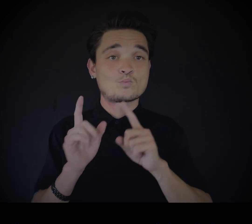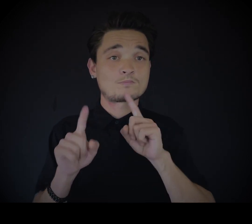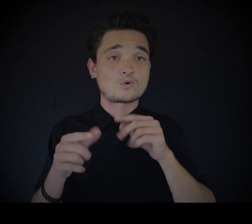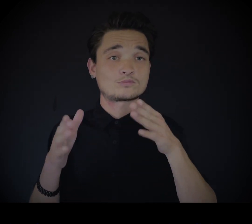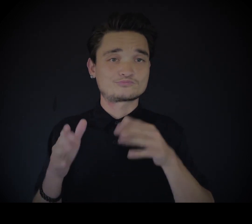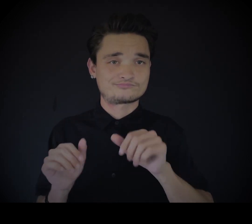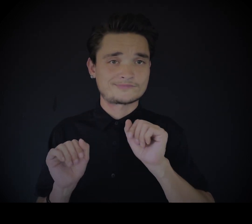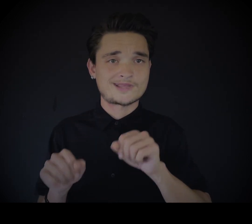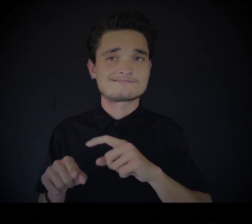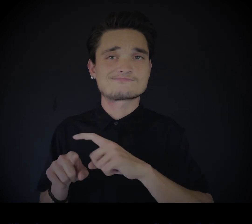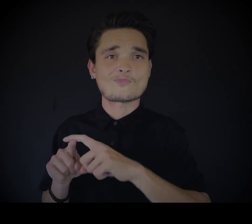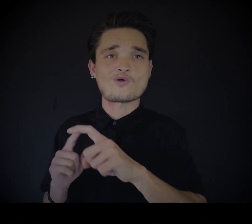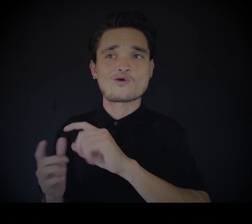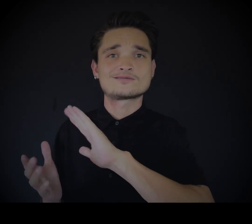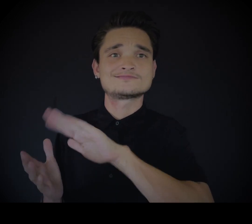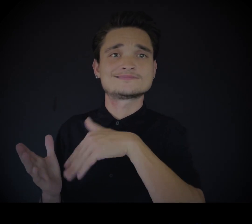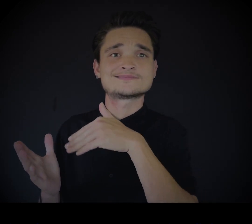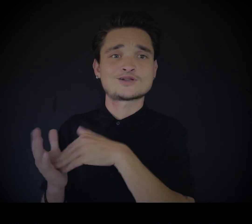Mandated reporters can call the toll-free